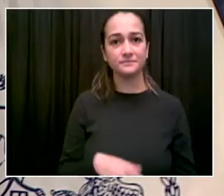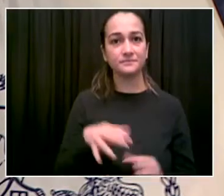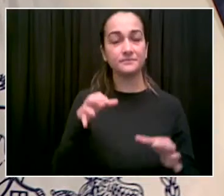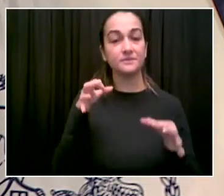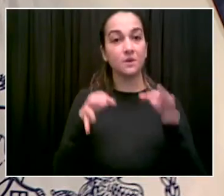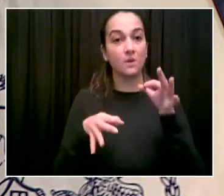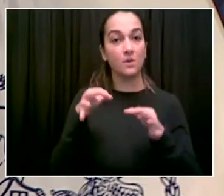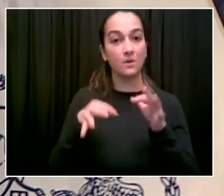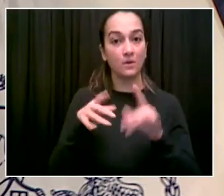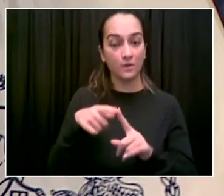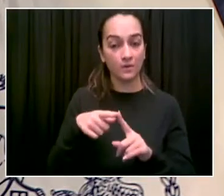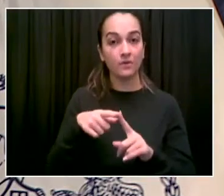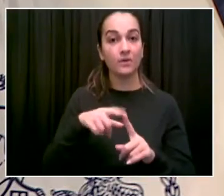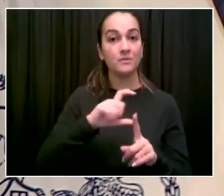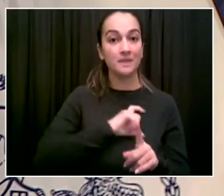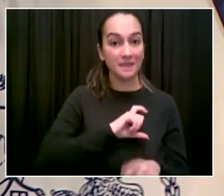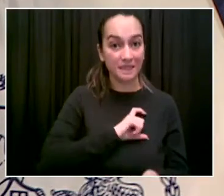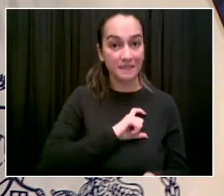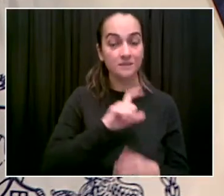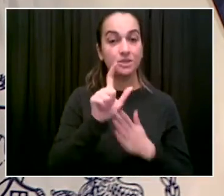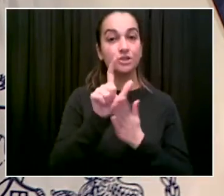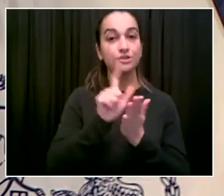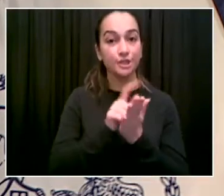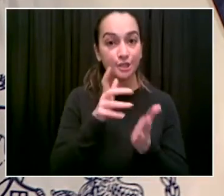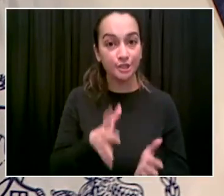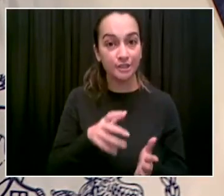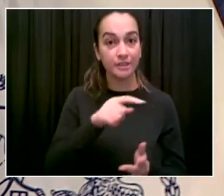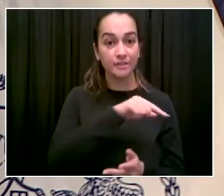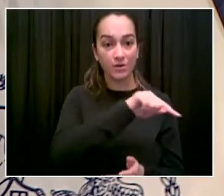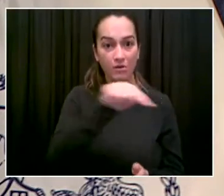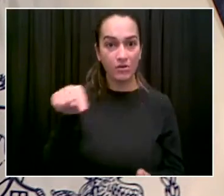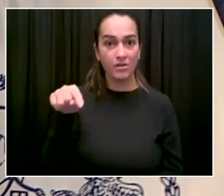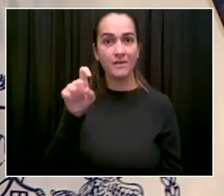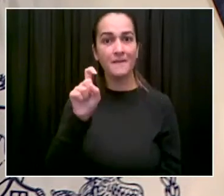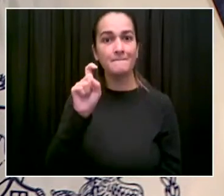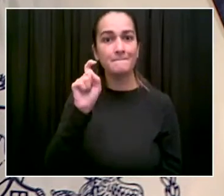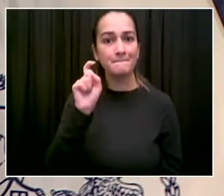PROSECUTORS, THE